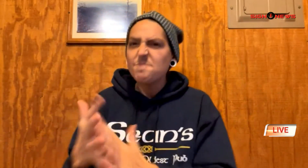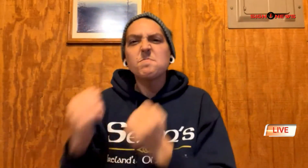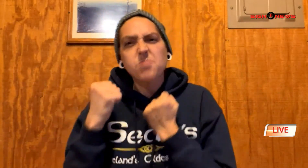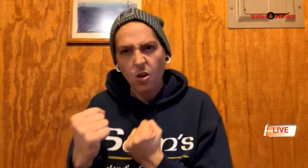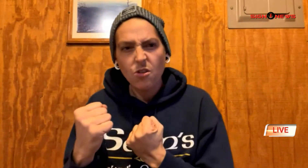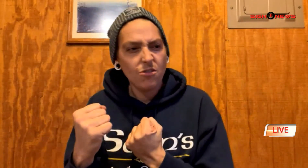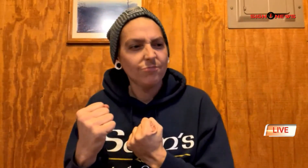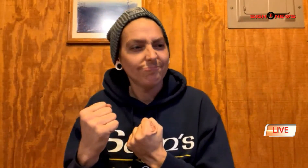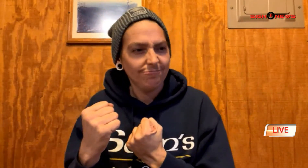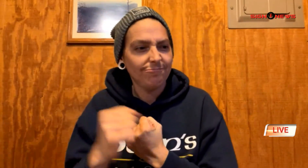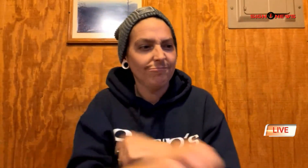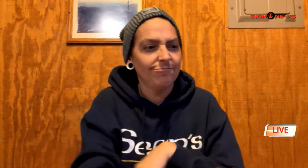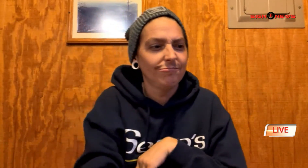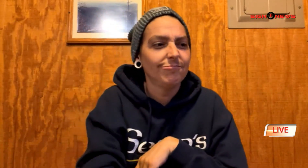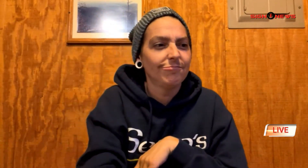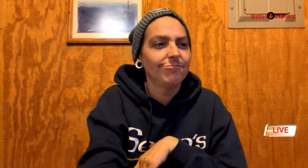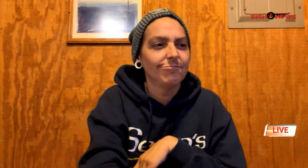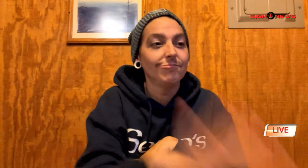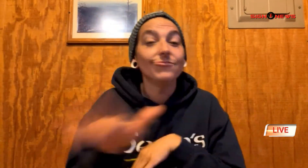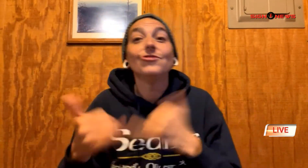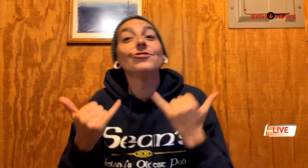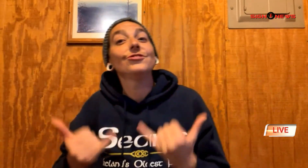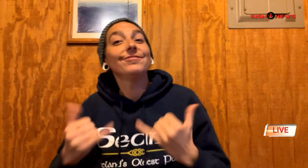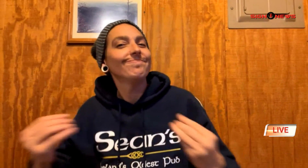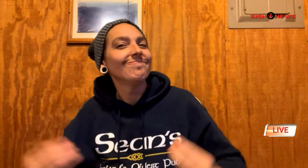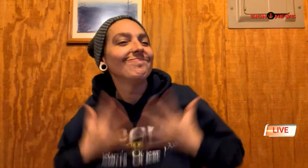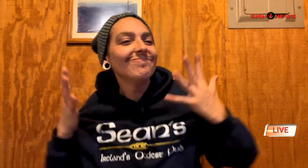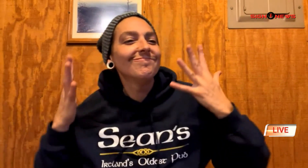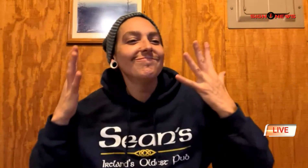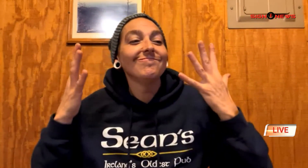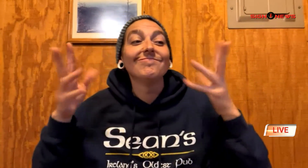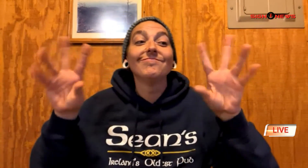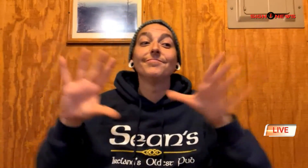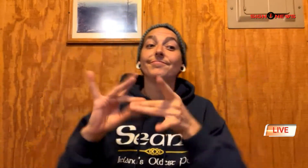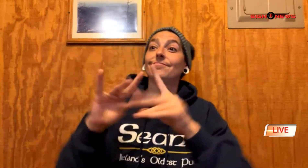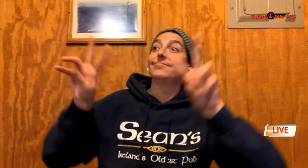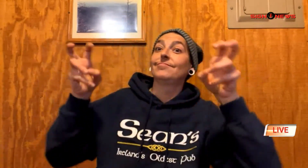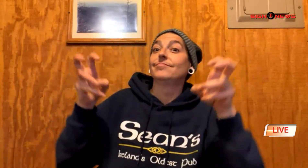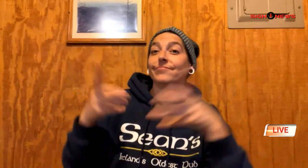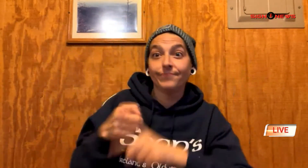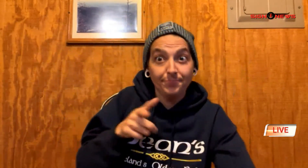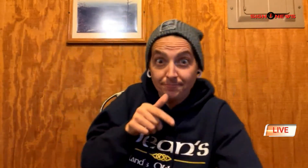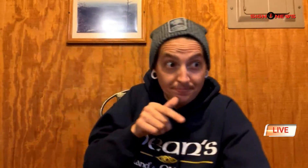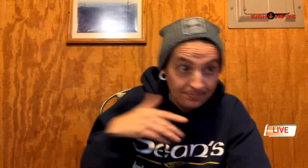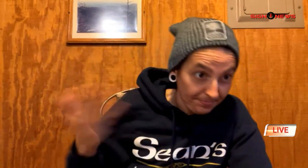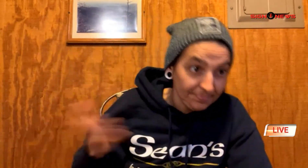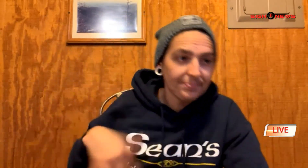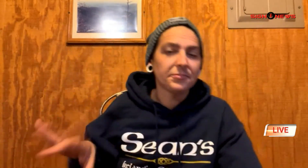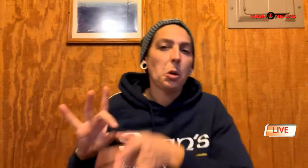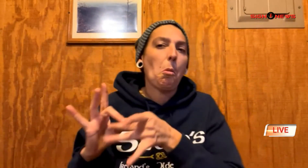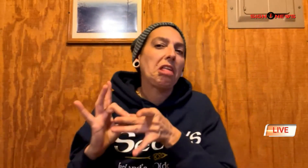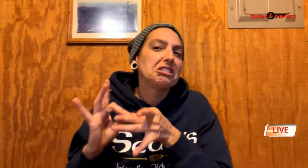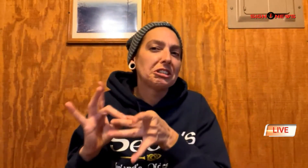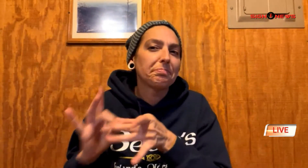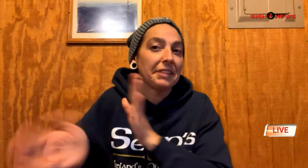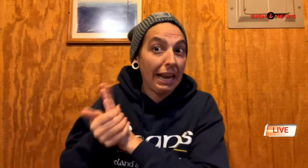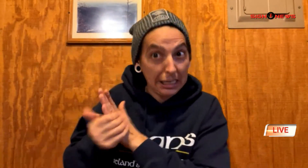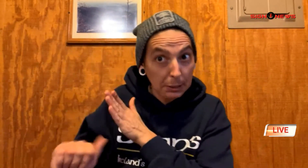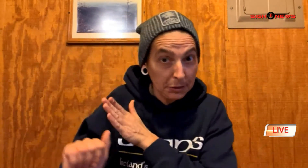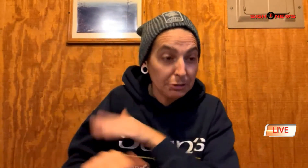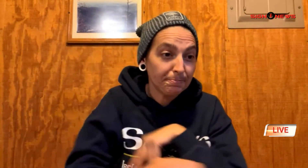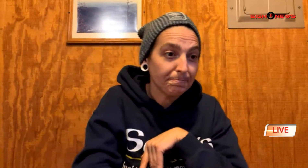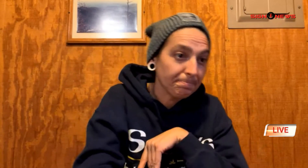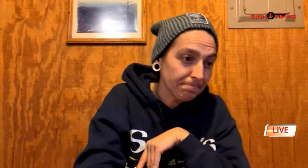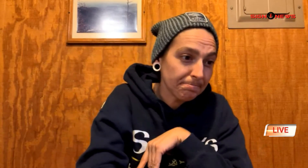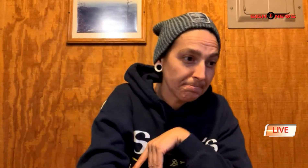a little bolder today's inspirational message comes from relationship expert and personal